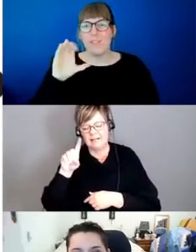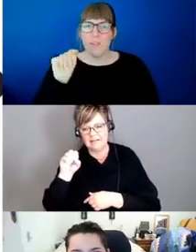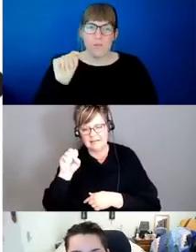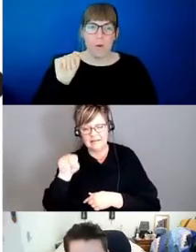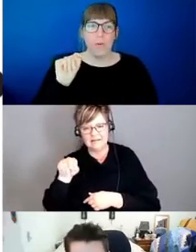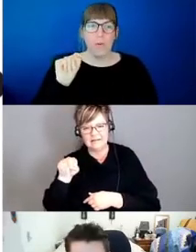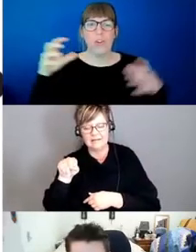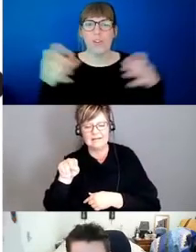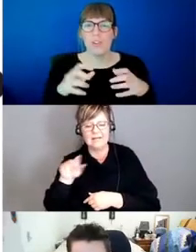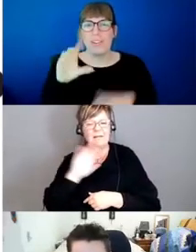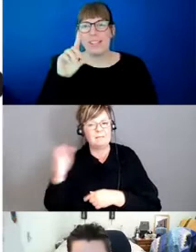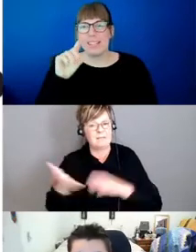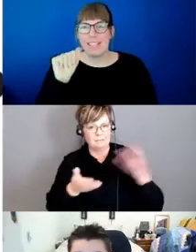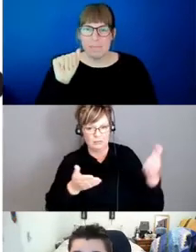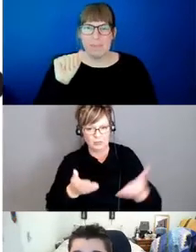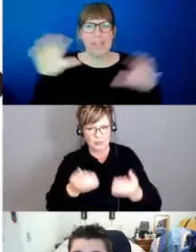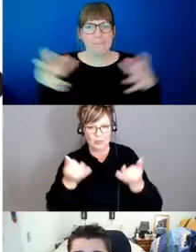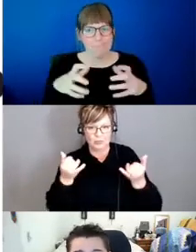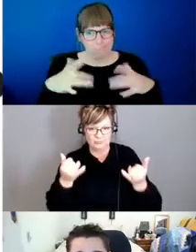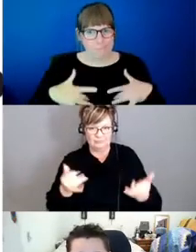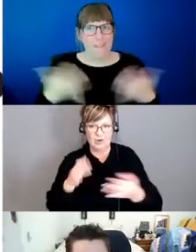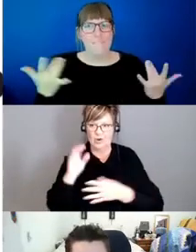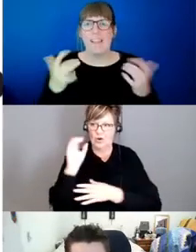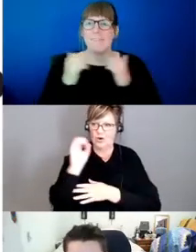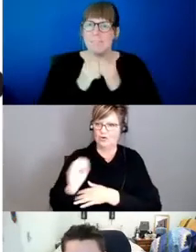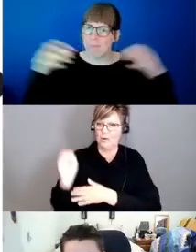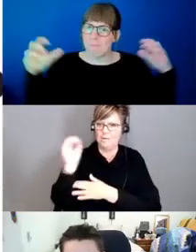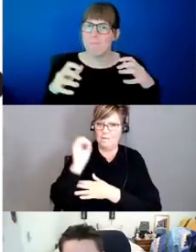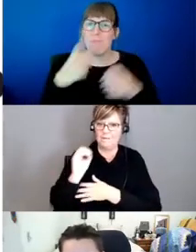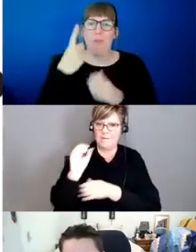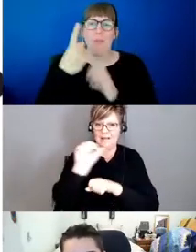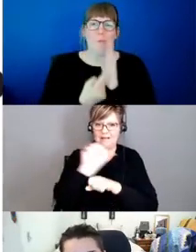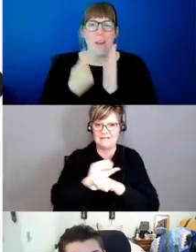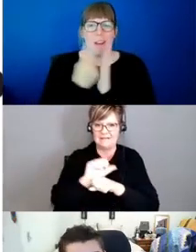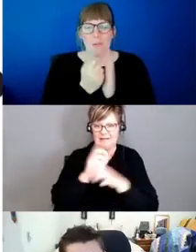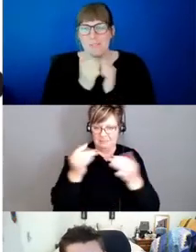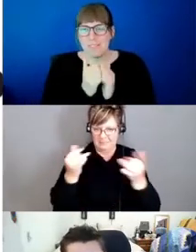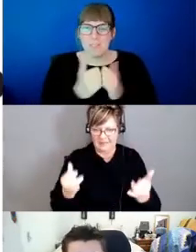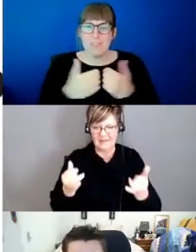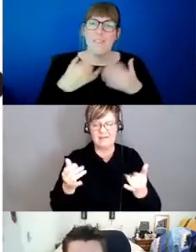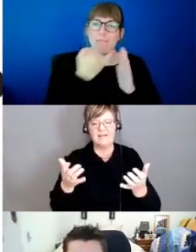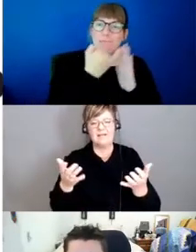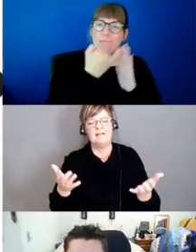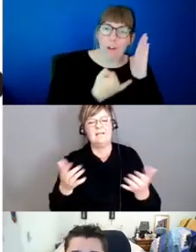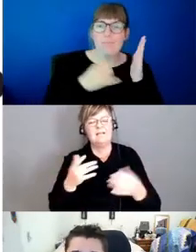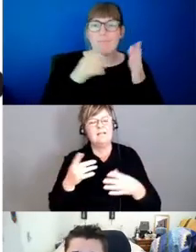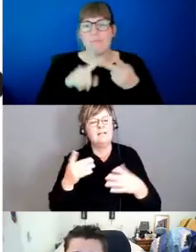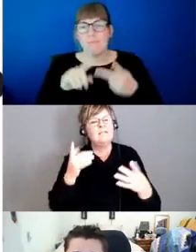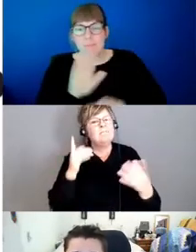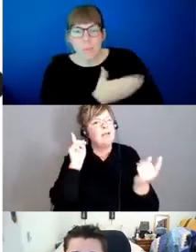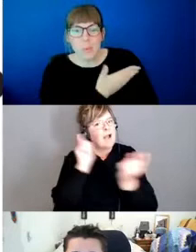ROUND UPS ARE FUN HOUR-LONG SESSIONS FULL OF ART, MUSIC AND POETRY. THEY ARE A CELEBRATION